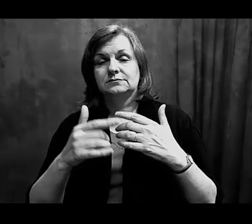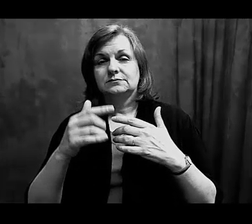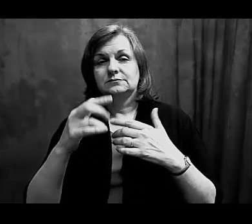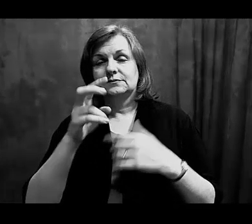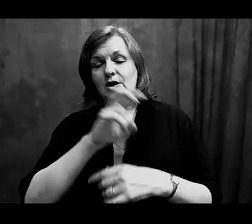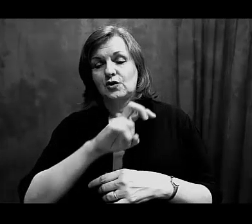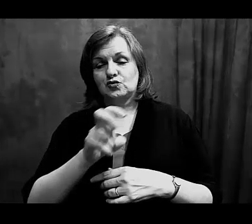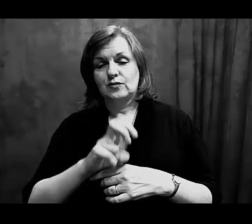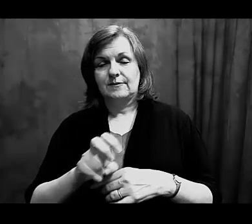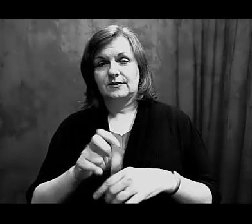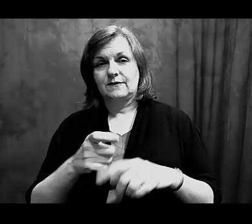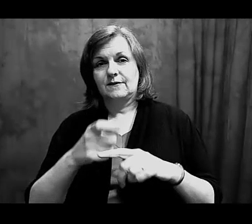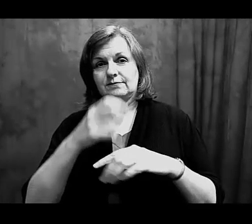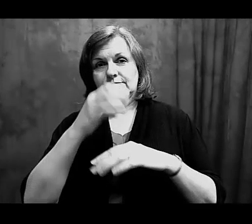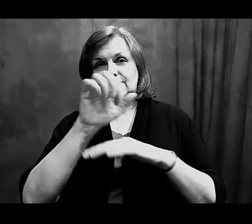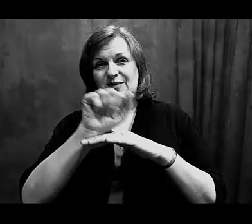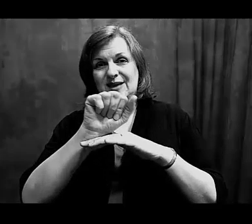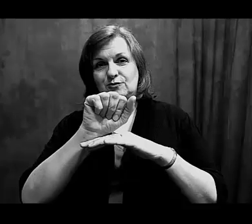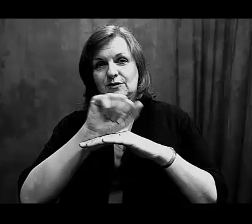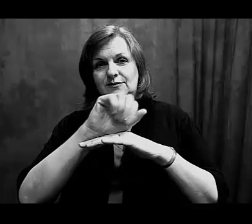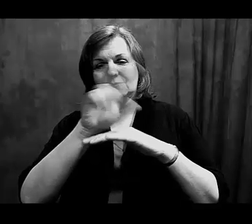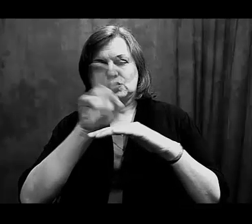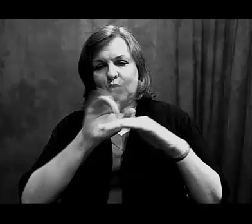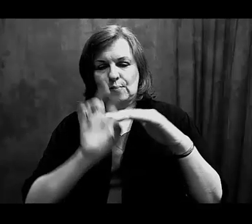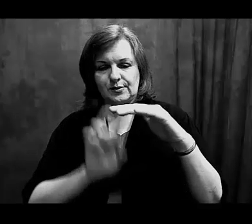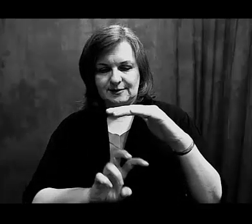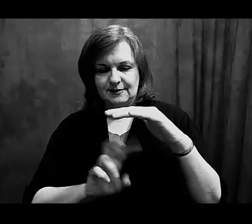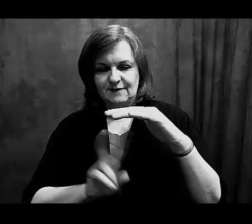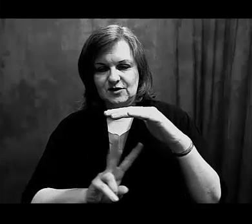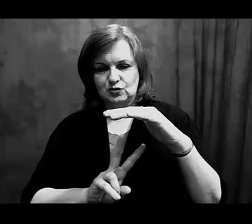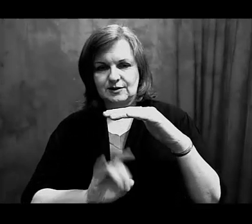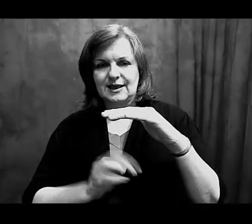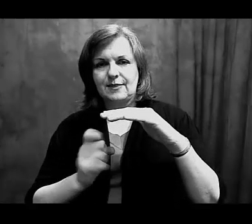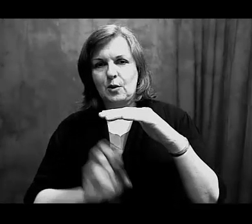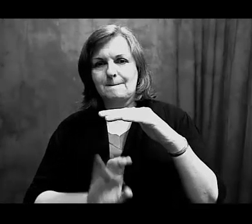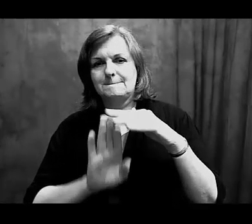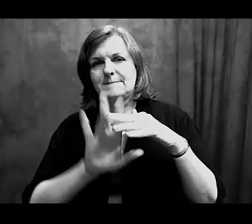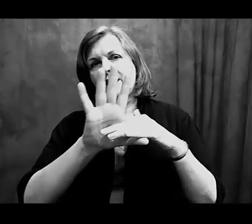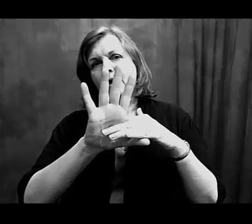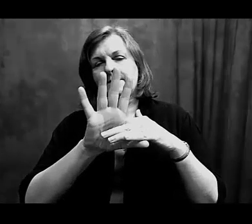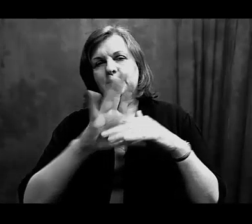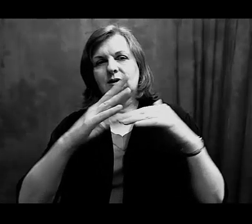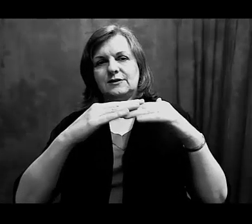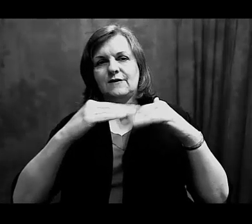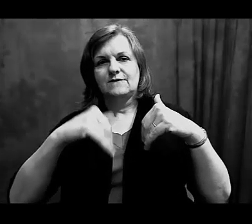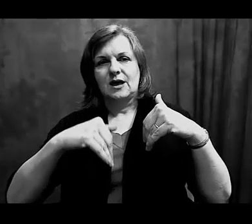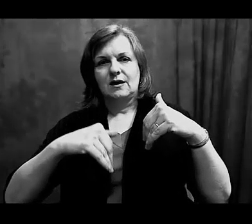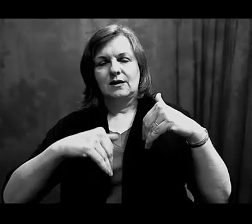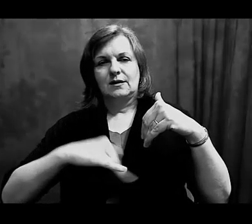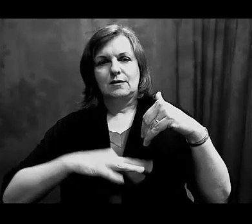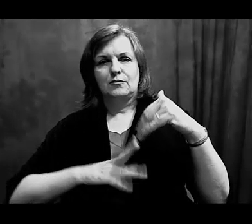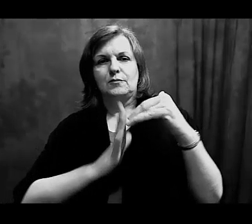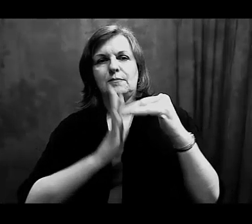from the ventricles back up into the atria so the valves don't stop that backflow and the murmur you hear